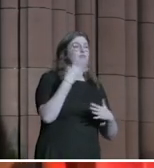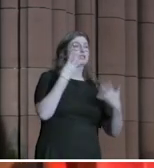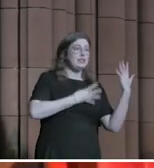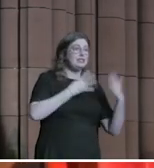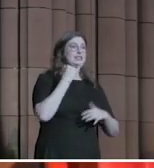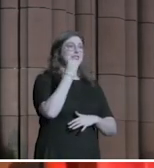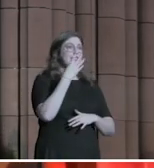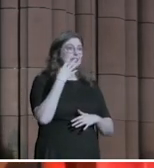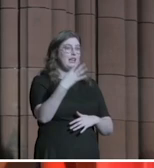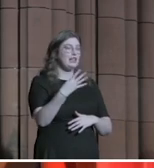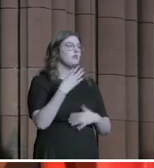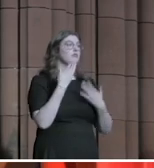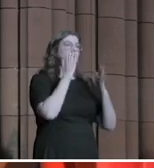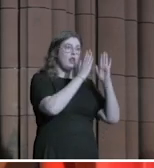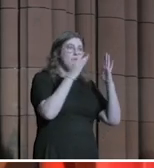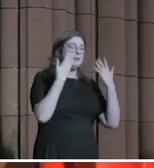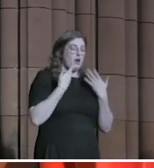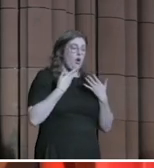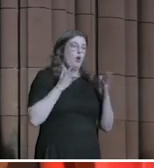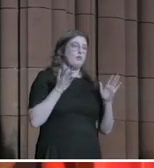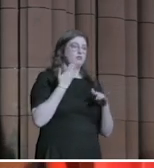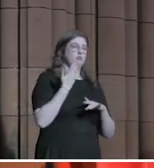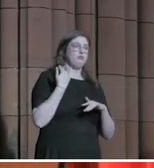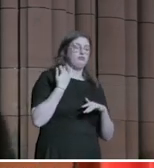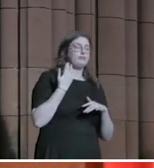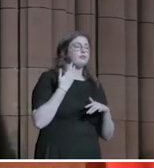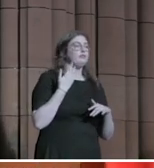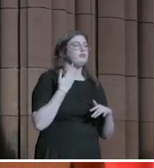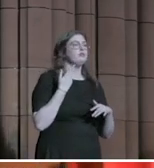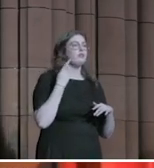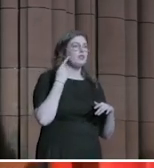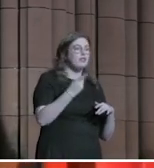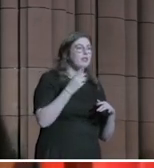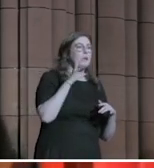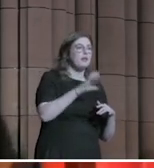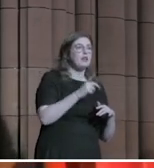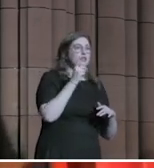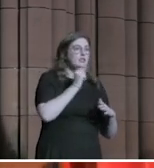The library had opened a few years before that. It was a place where you could date down a book